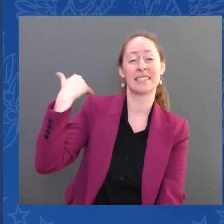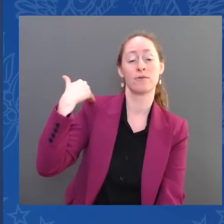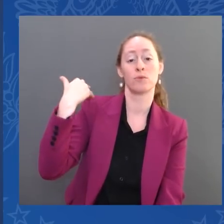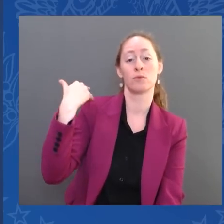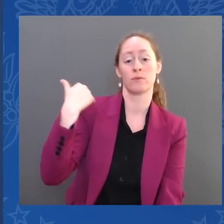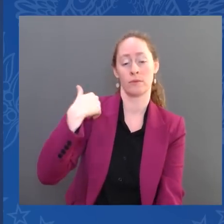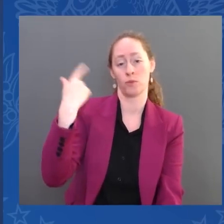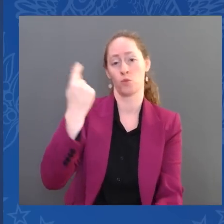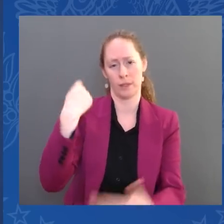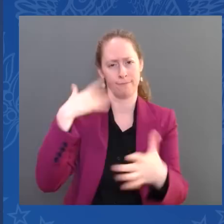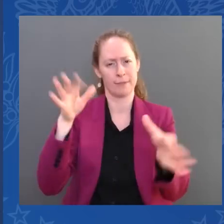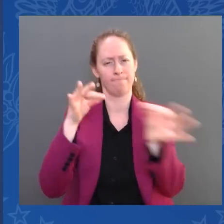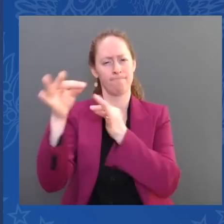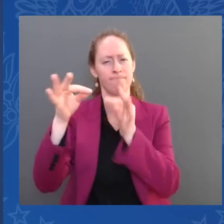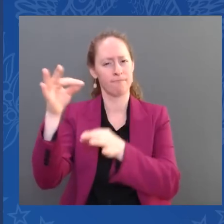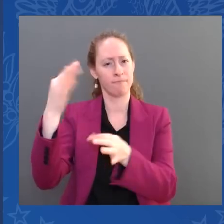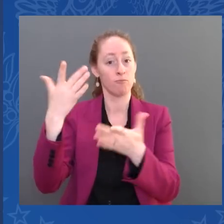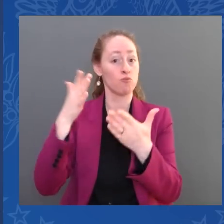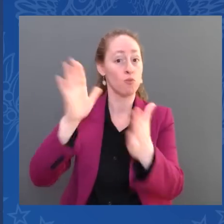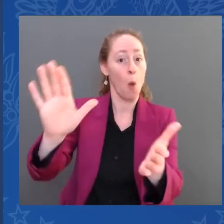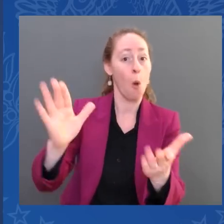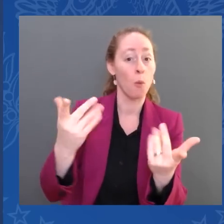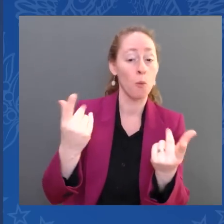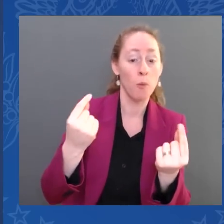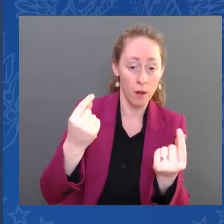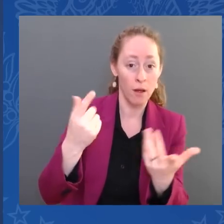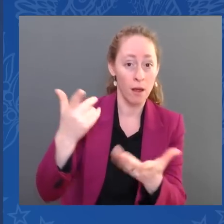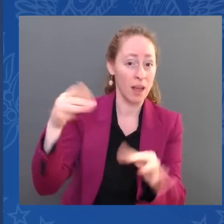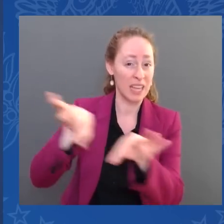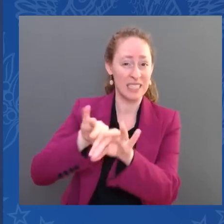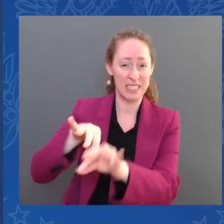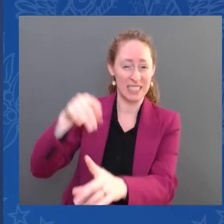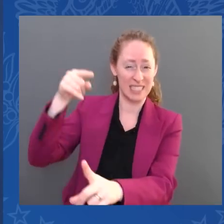Today, I'd like to address the two additional elements of my plan to tackle inflation: